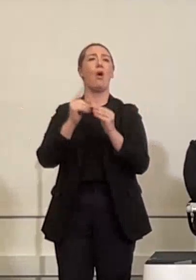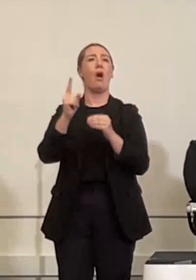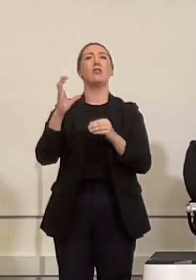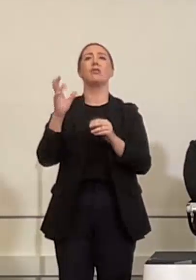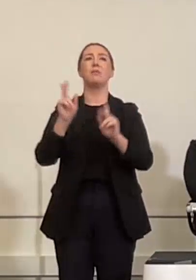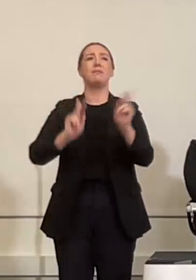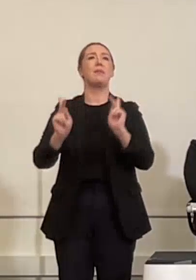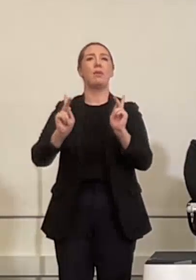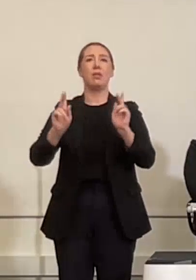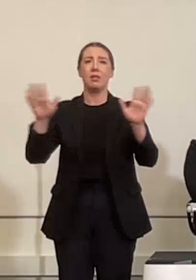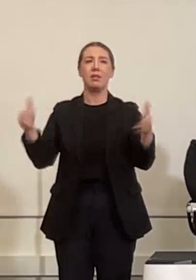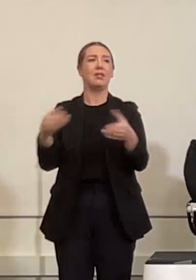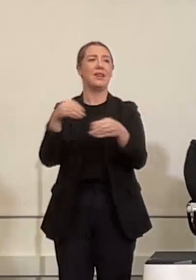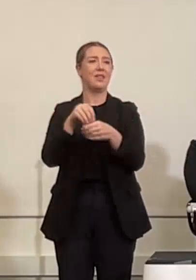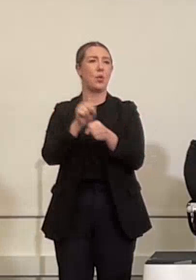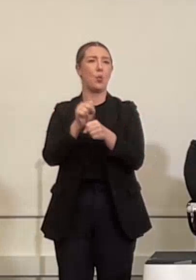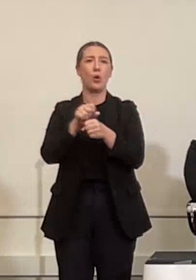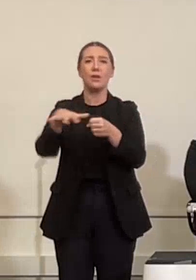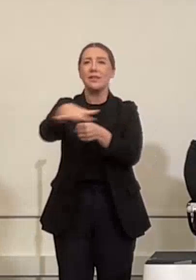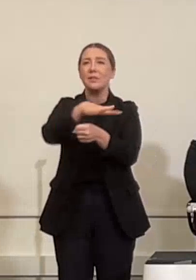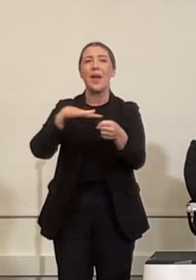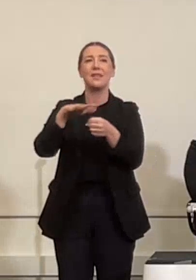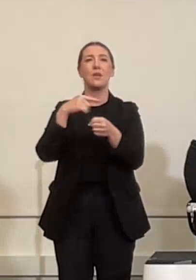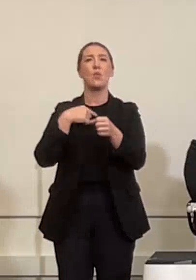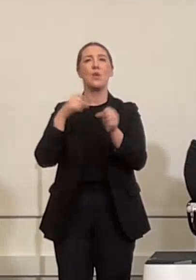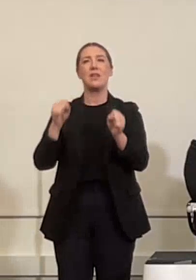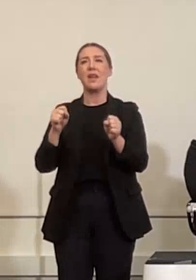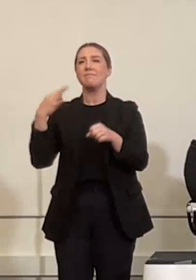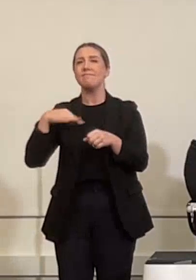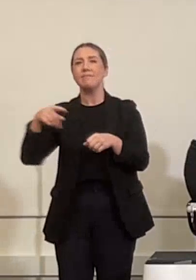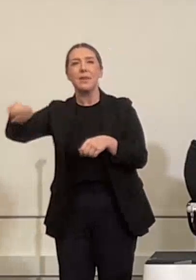can get them into schools, We can get them to have lives.